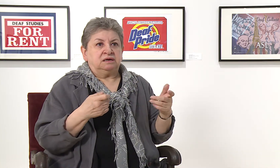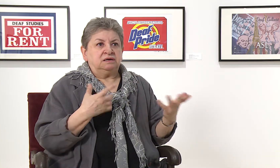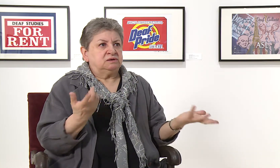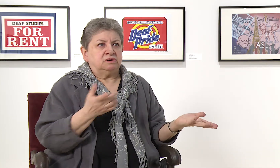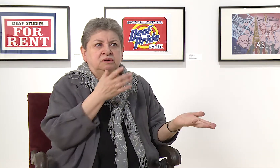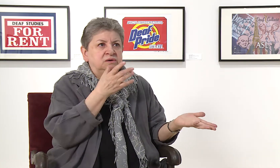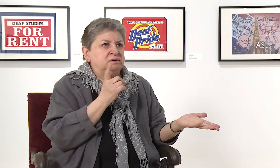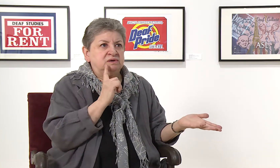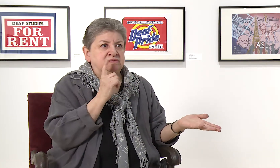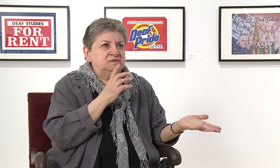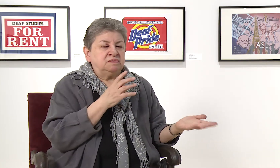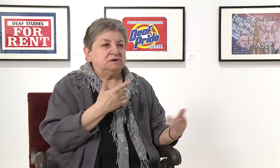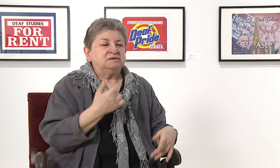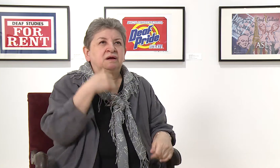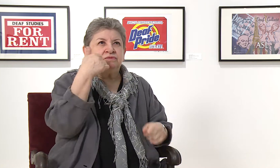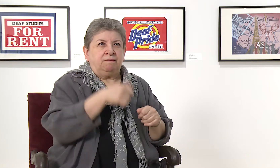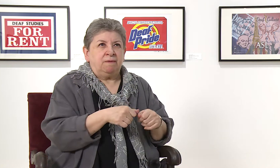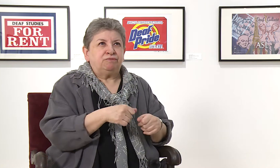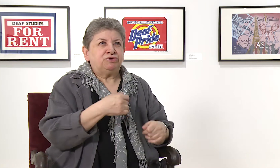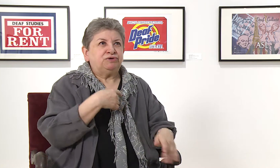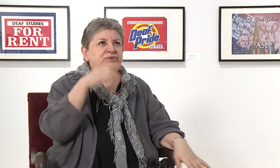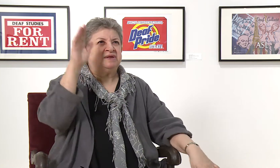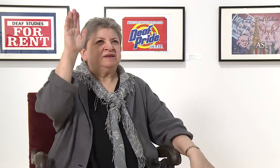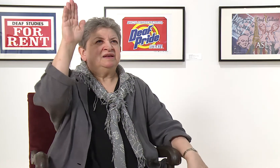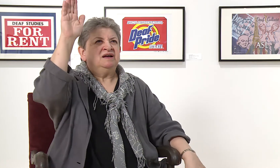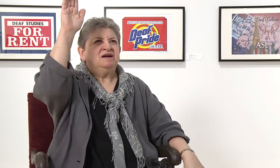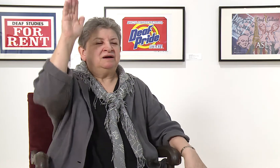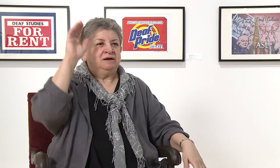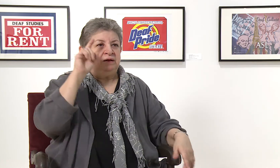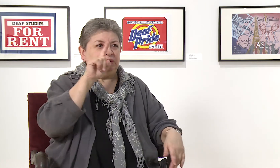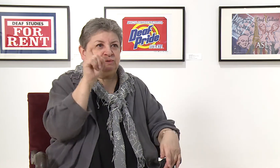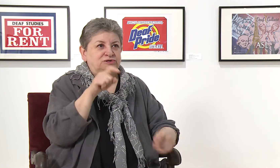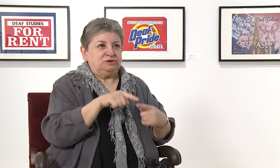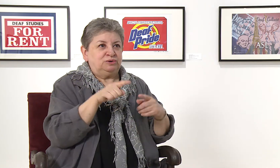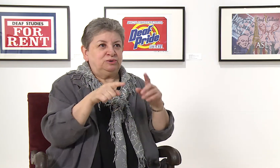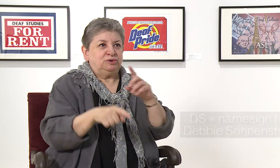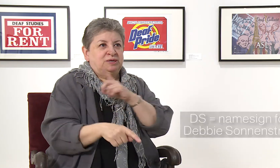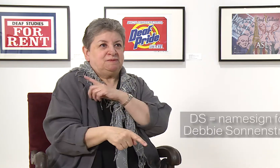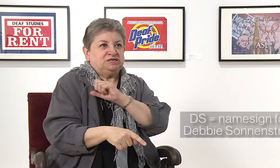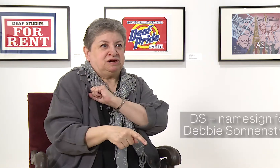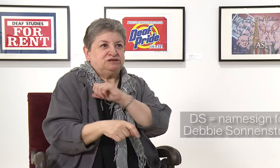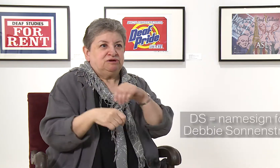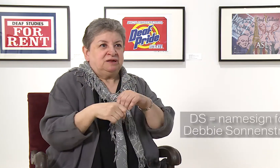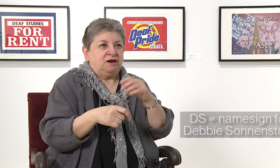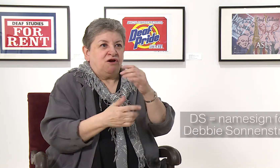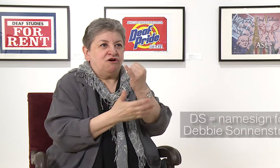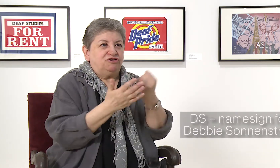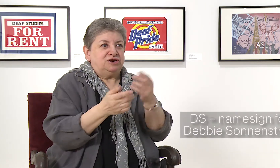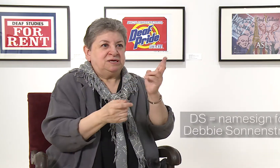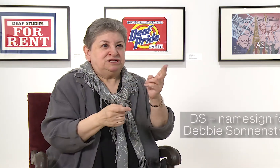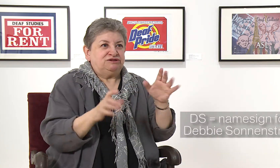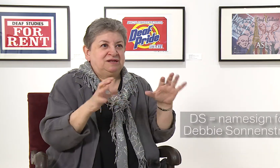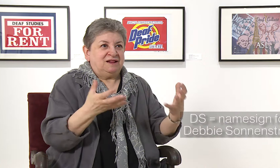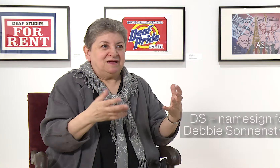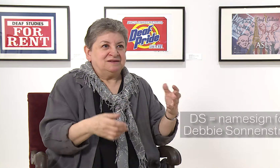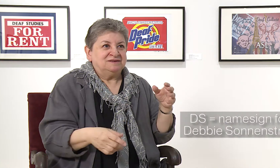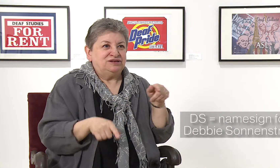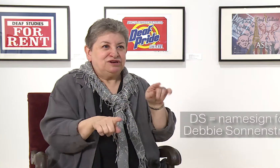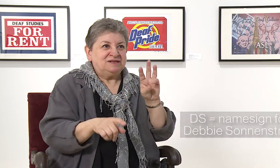And I kept wondering where were the female artists? I remember posing that exact question to Deborah Sonnenstrahl